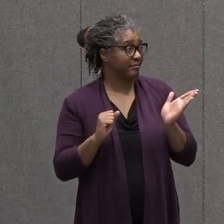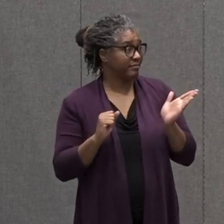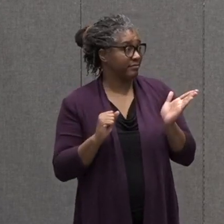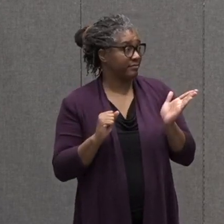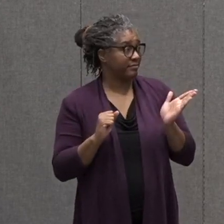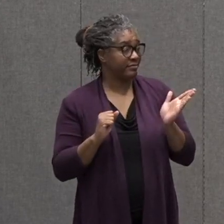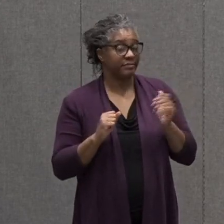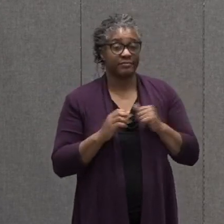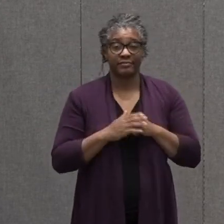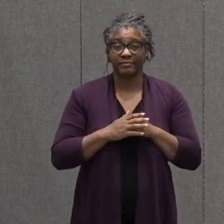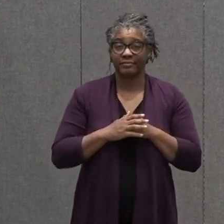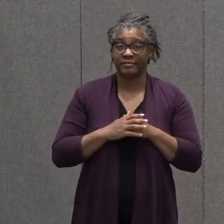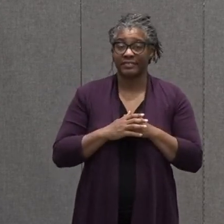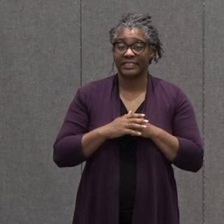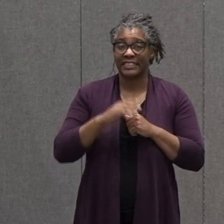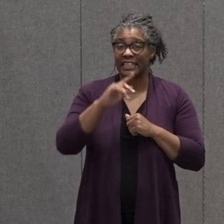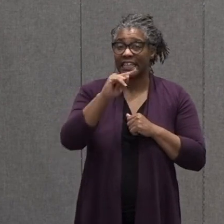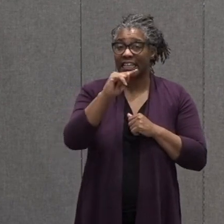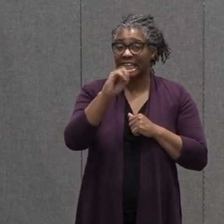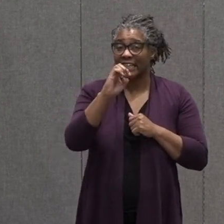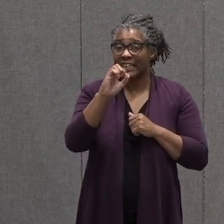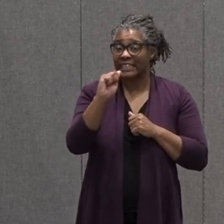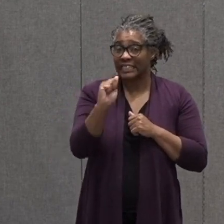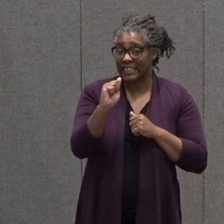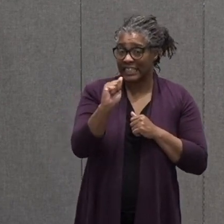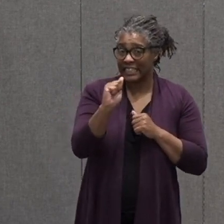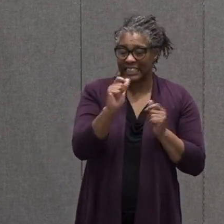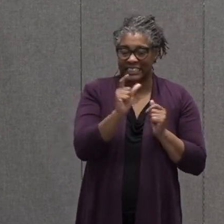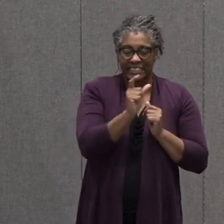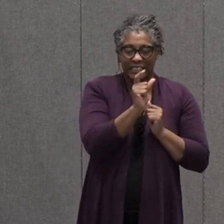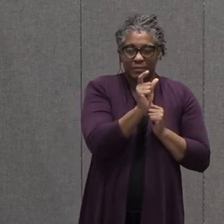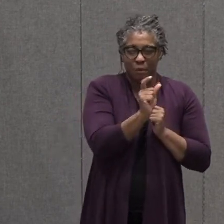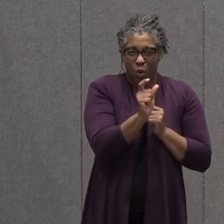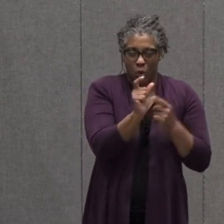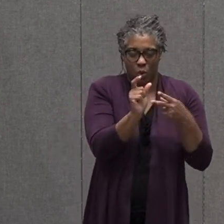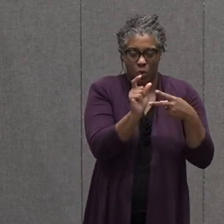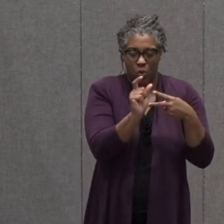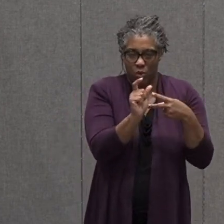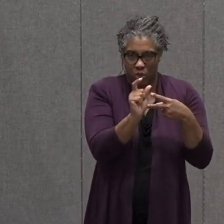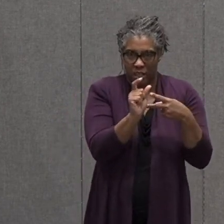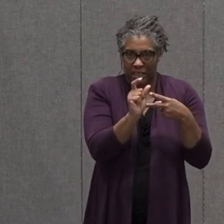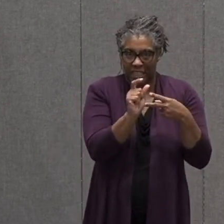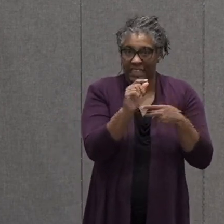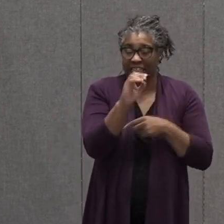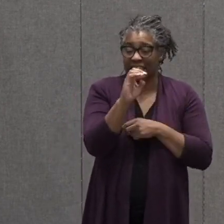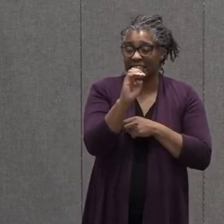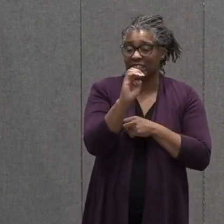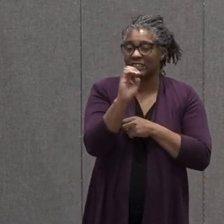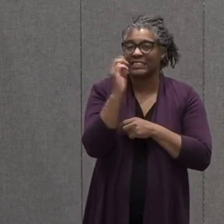The teaspoon is a little bit smaller, and have the letters TSP.